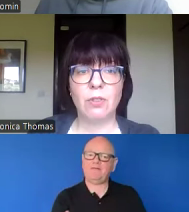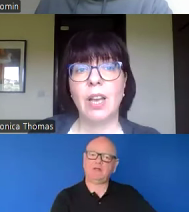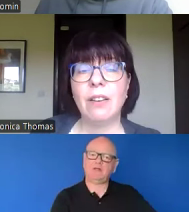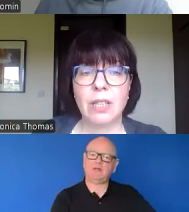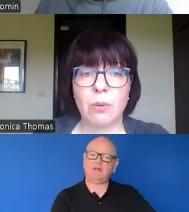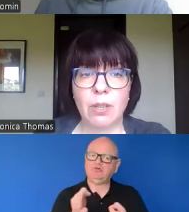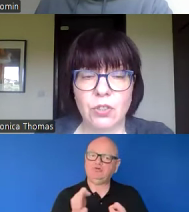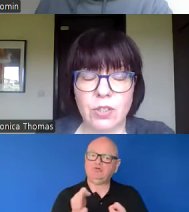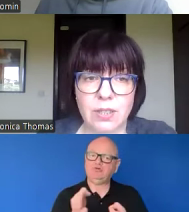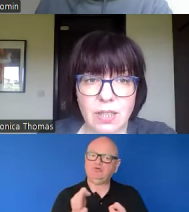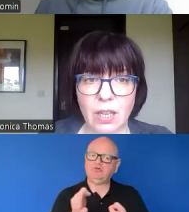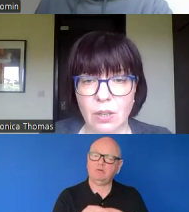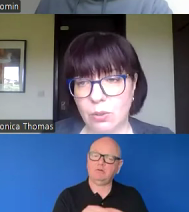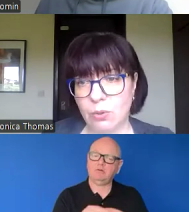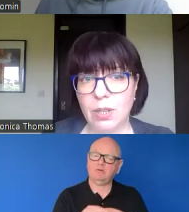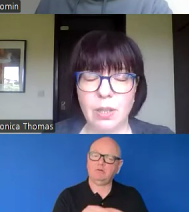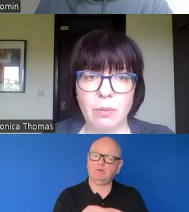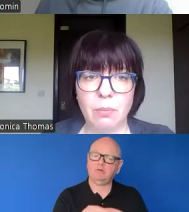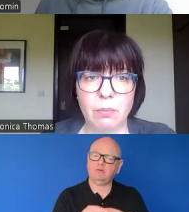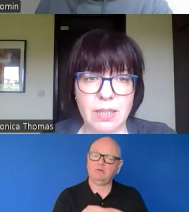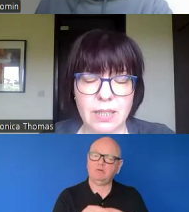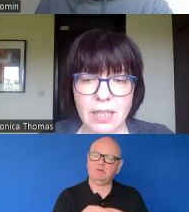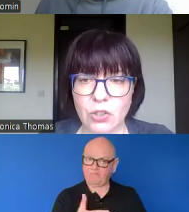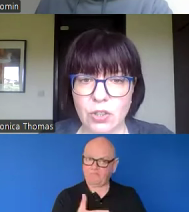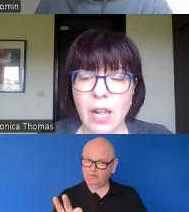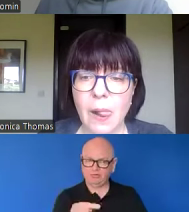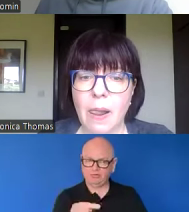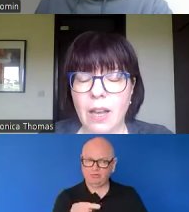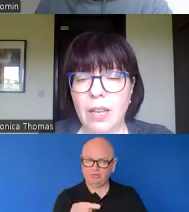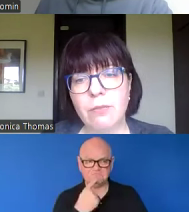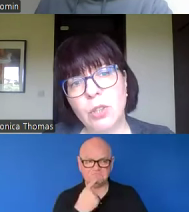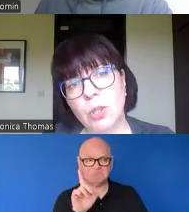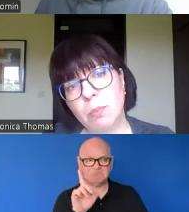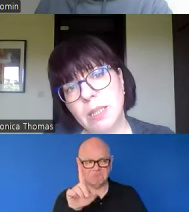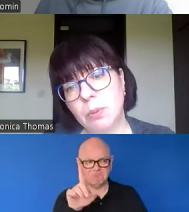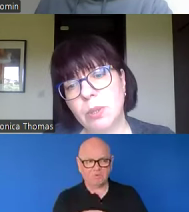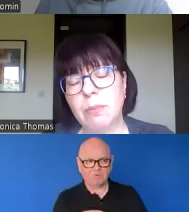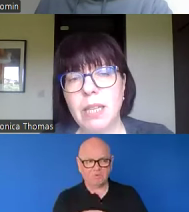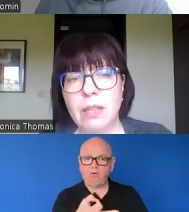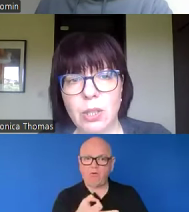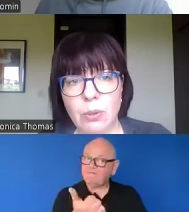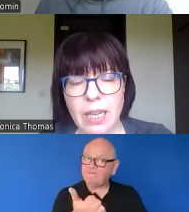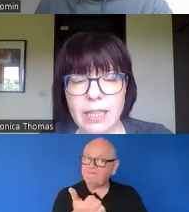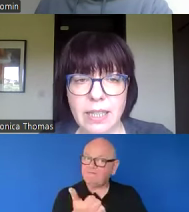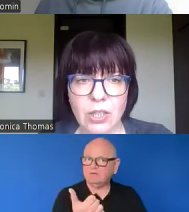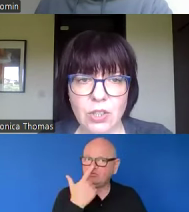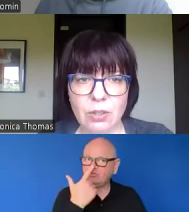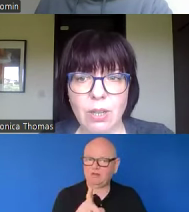If you have any questions during the presentation, if you could please put them in the Q&A section